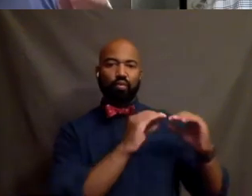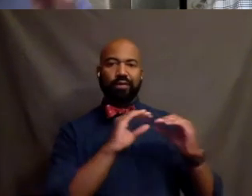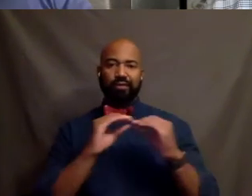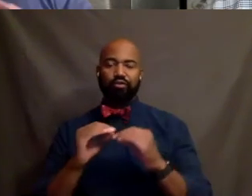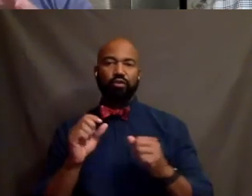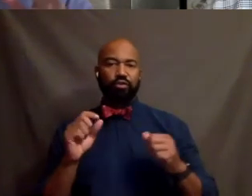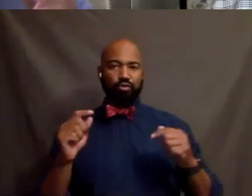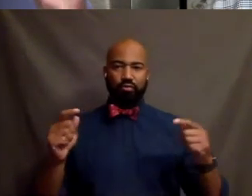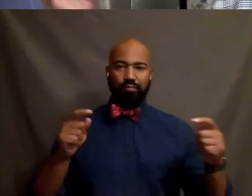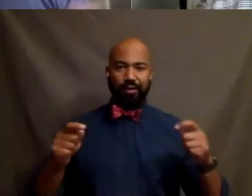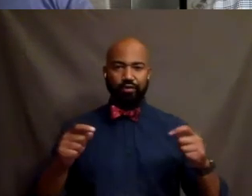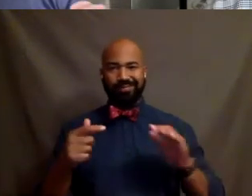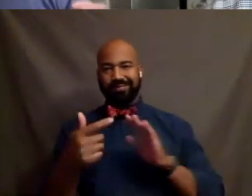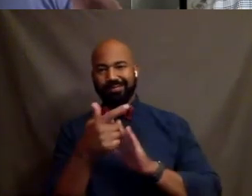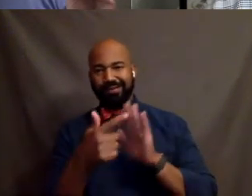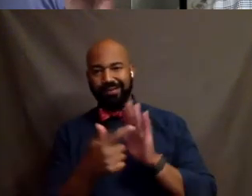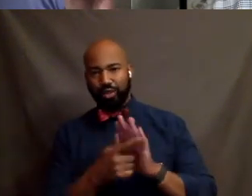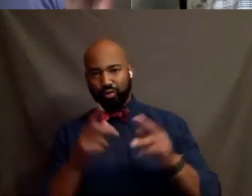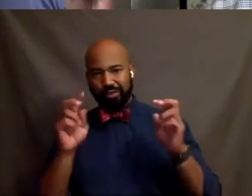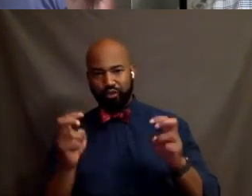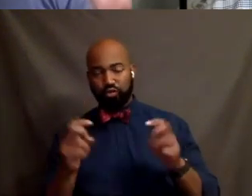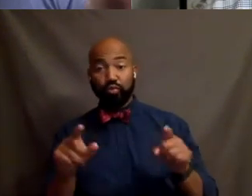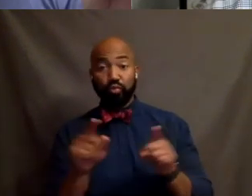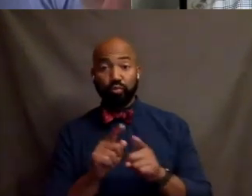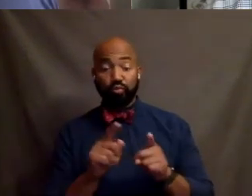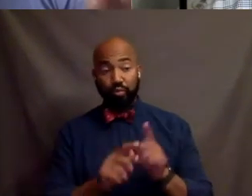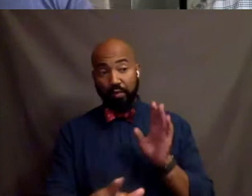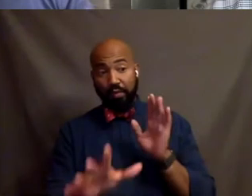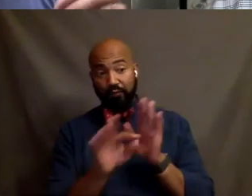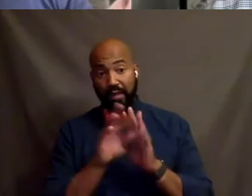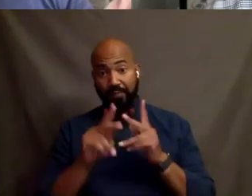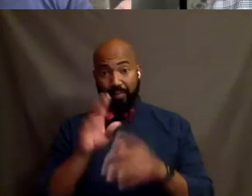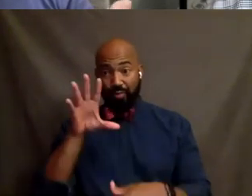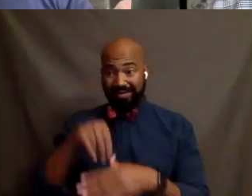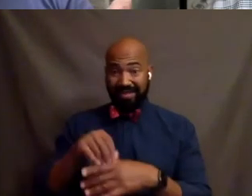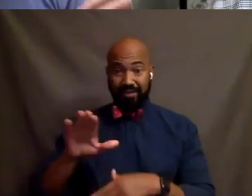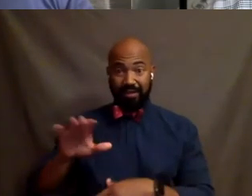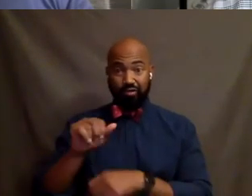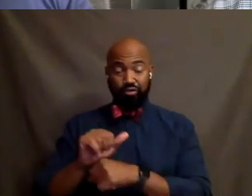but also find someone that they can trust in that organization to help understand